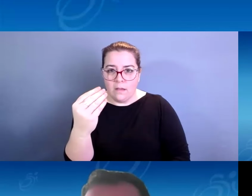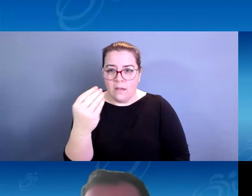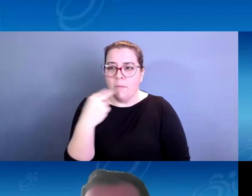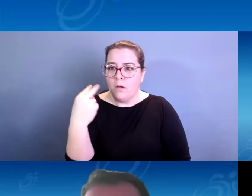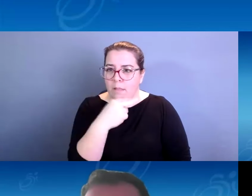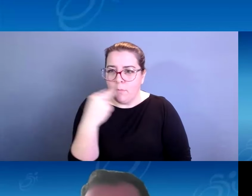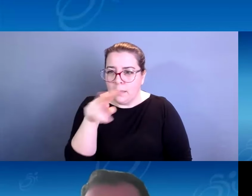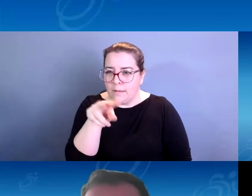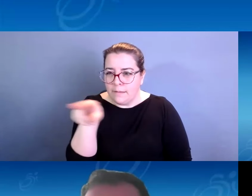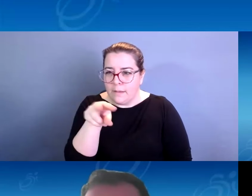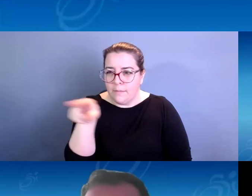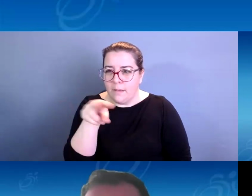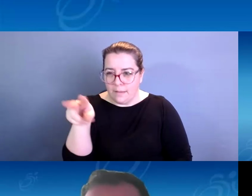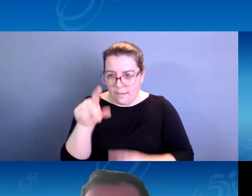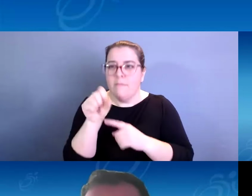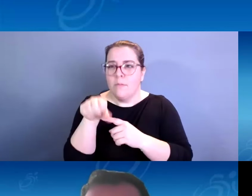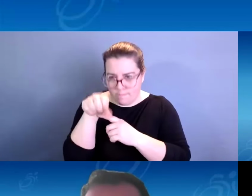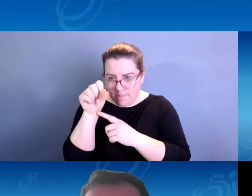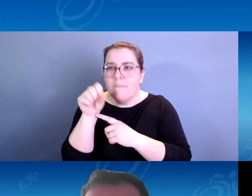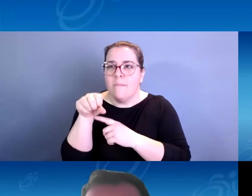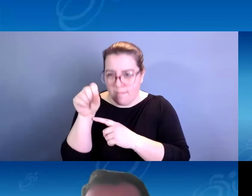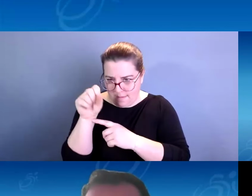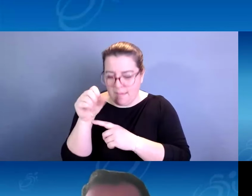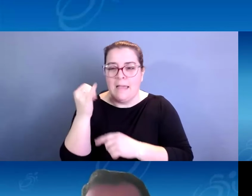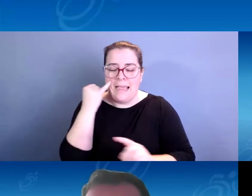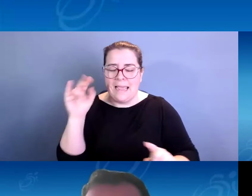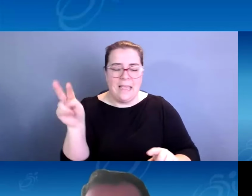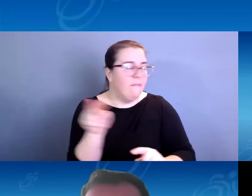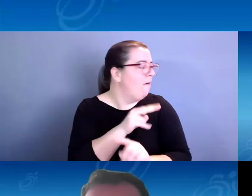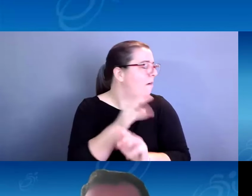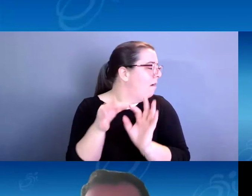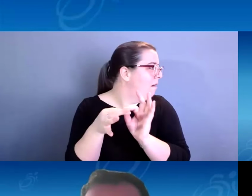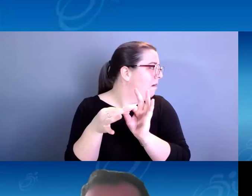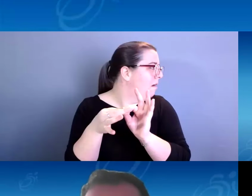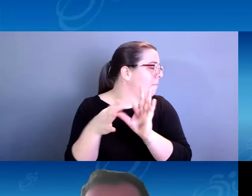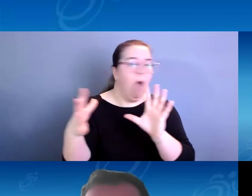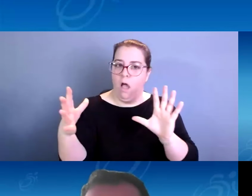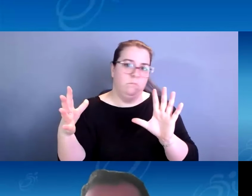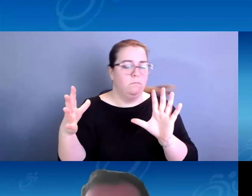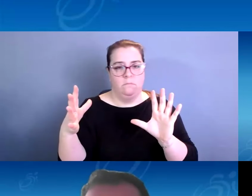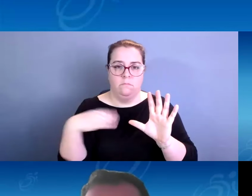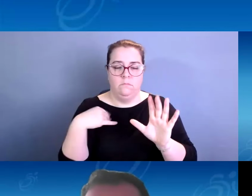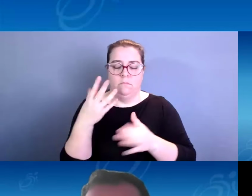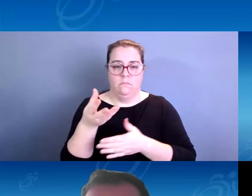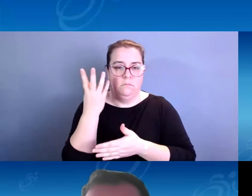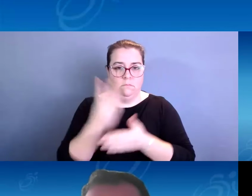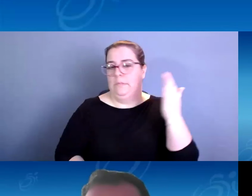I lose my superpower and I'm not engaged with that conversation. And I may miss a lot of what is being said.